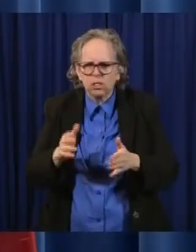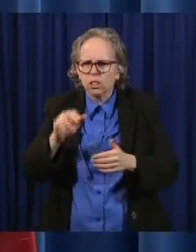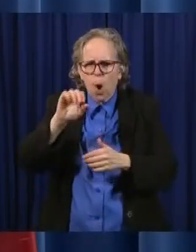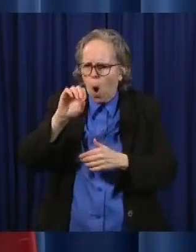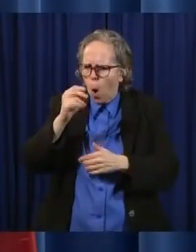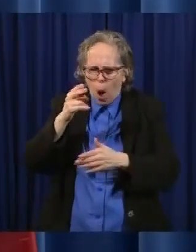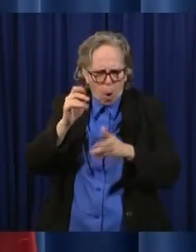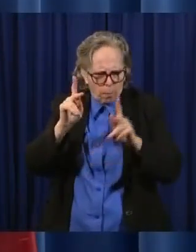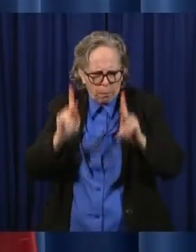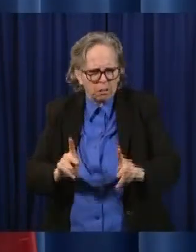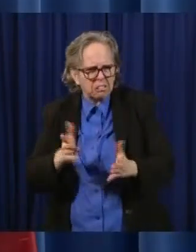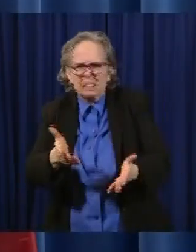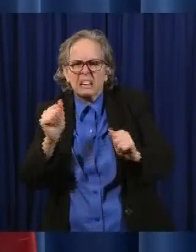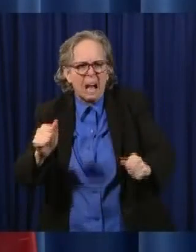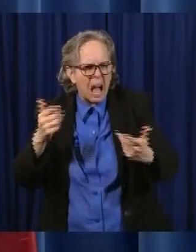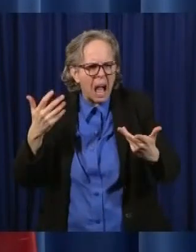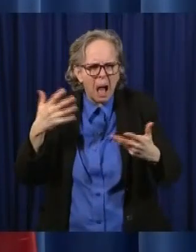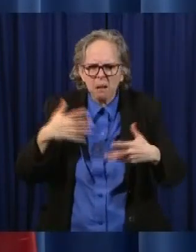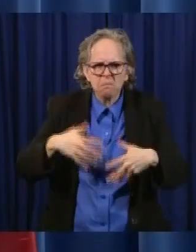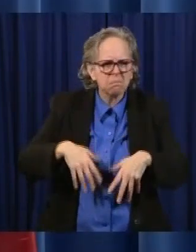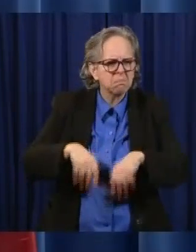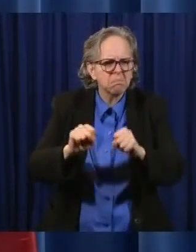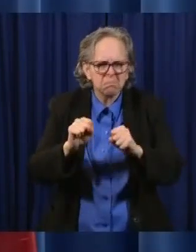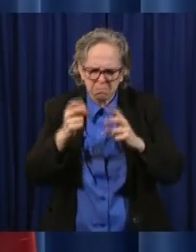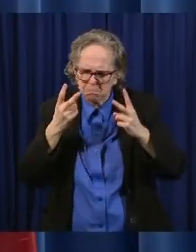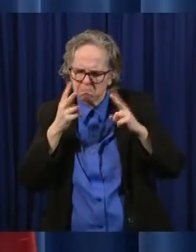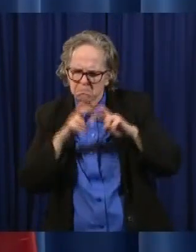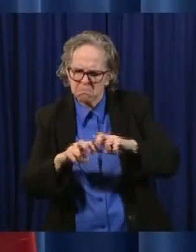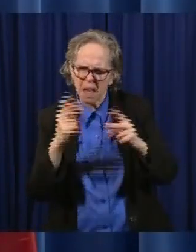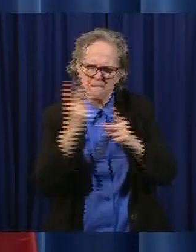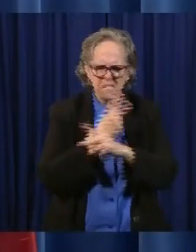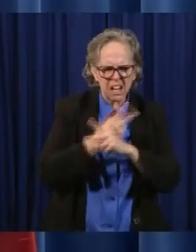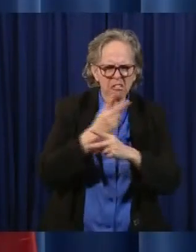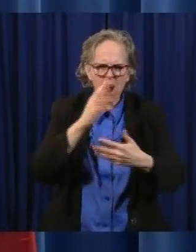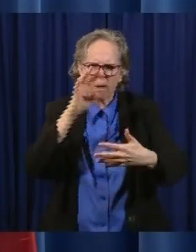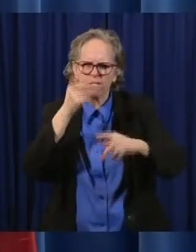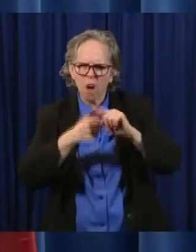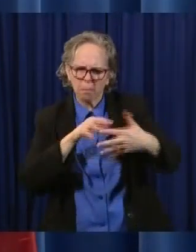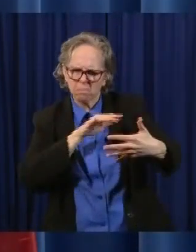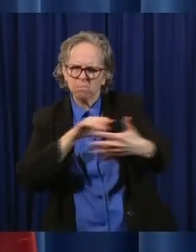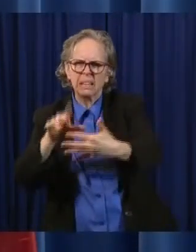IT'S ALSO AVAILABLE FOR DOWNLOADING.